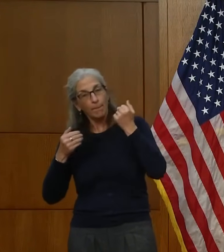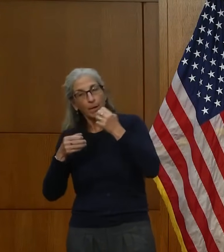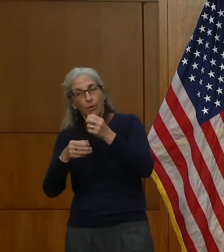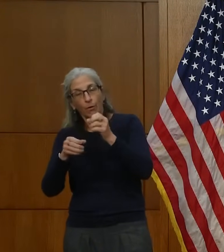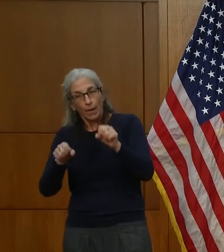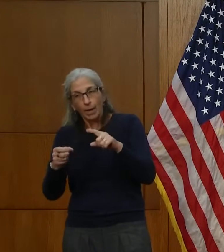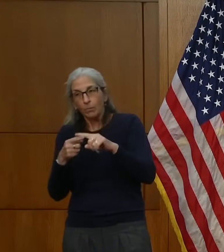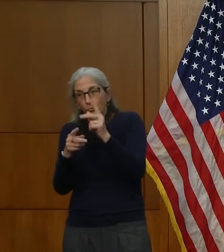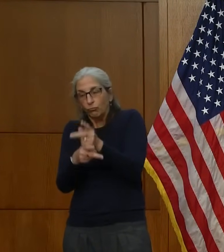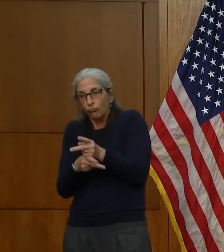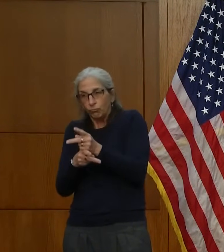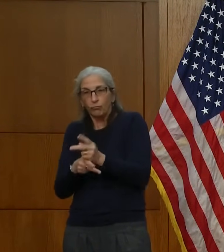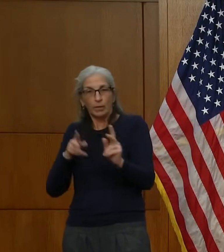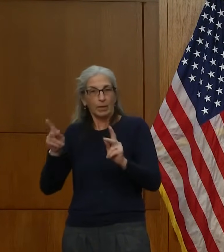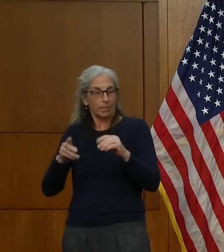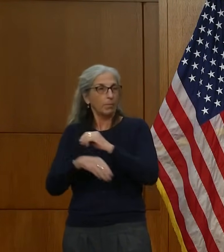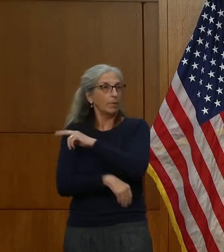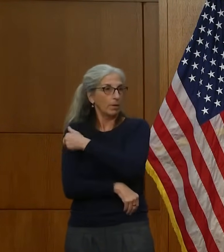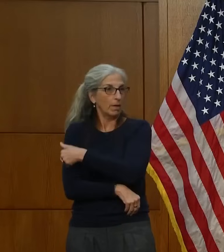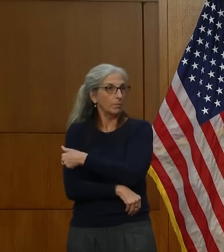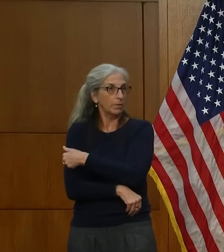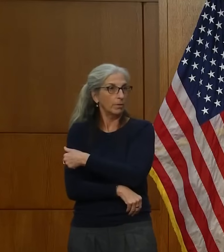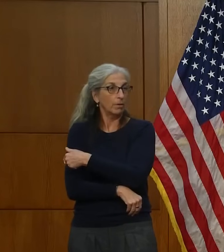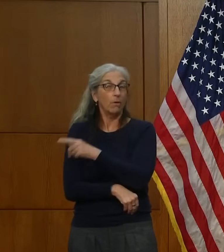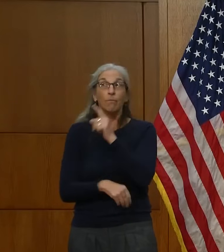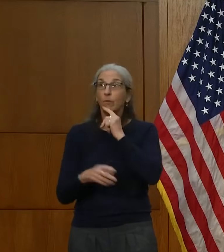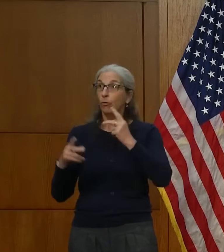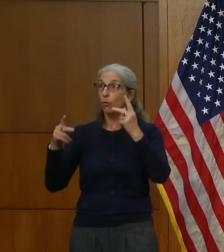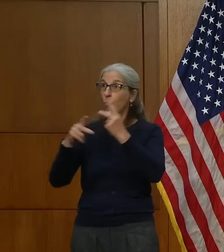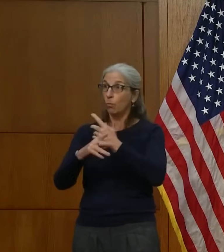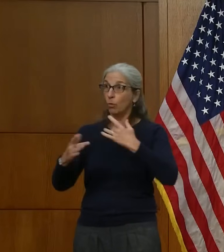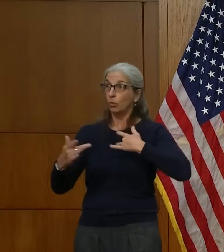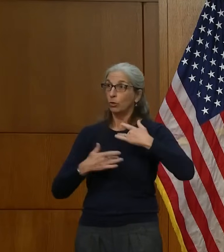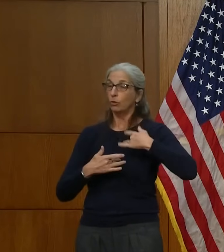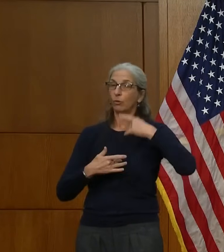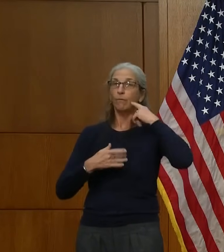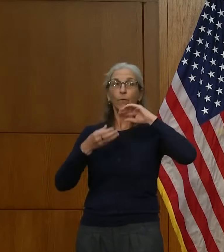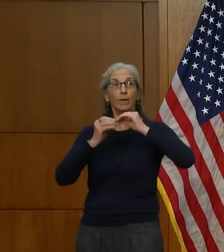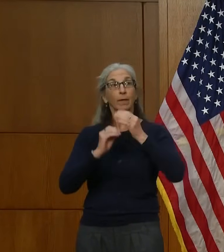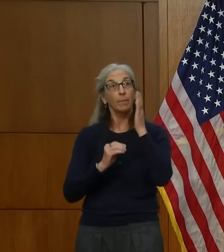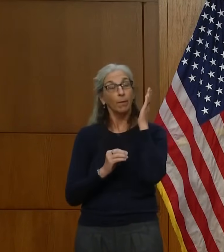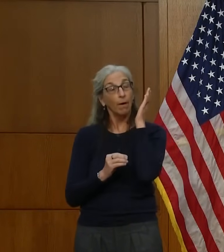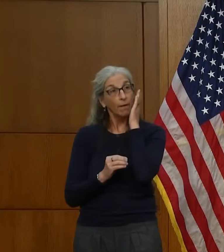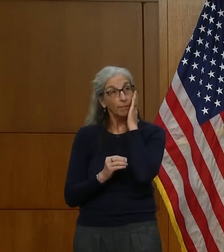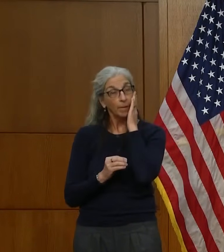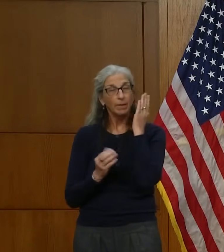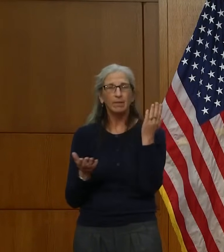INDIVIDUALS THAT ARE IN THE.